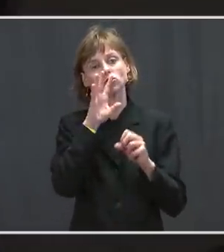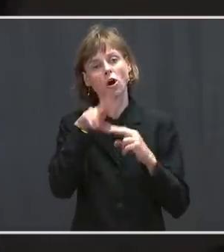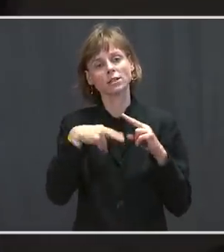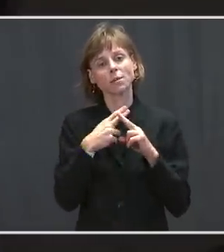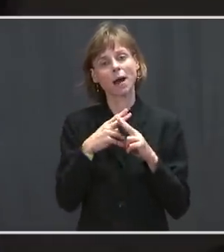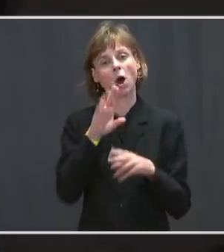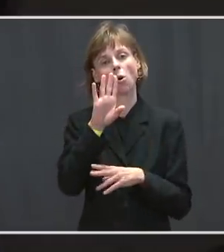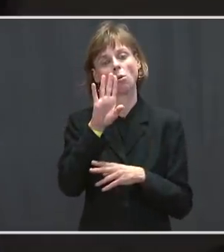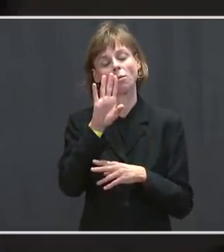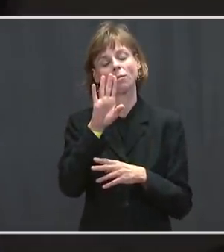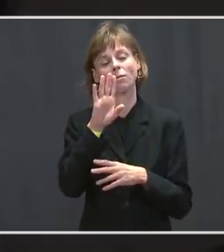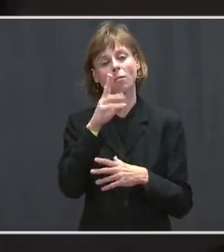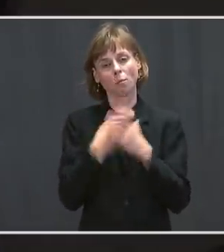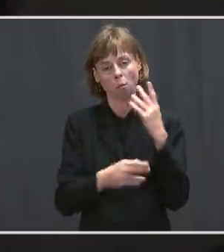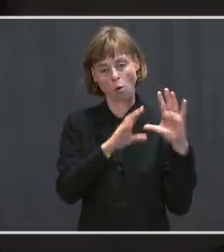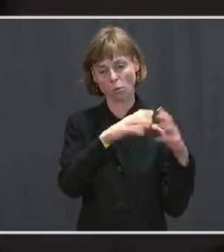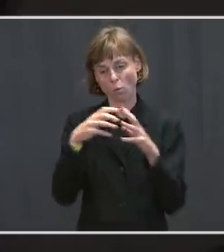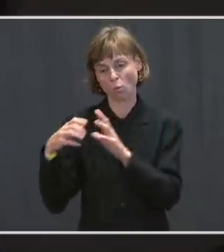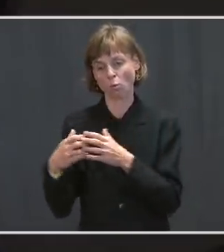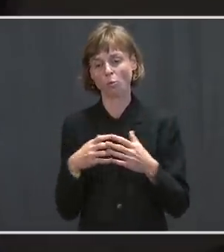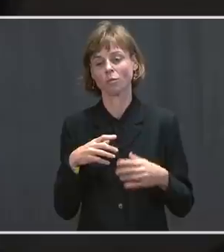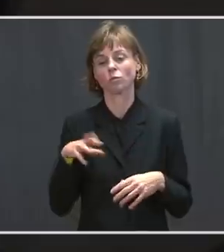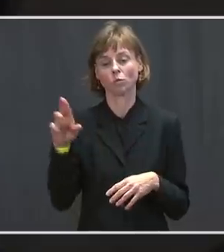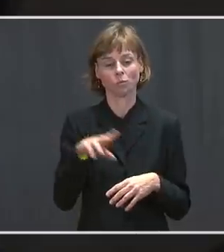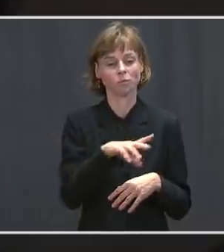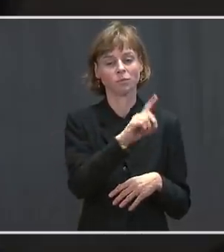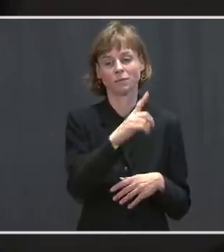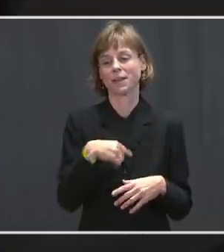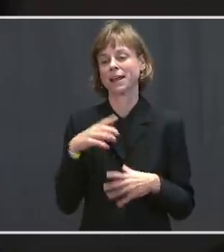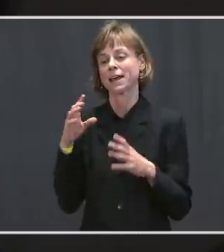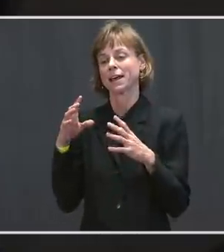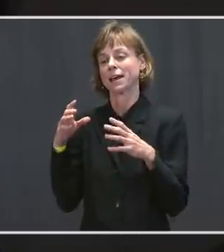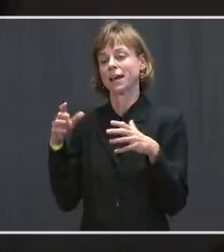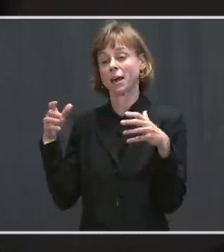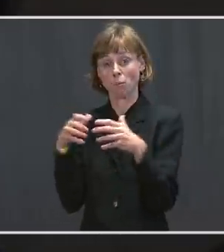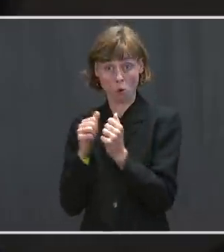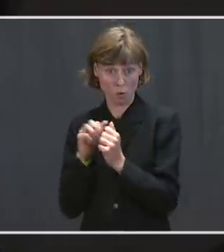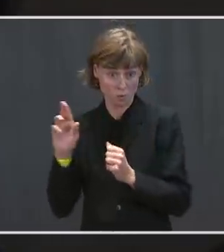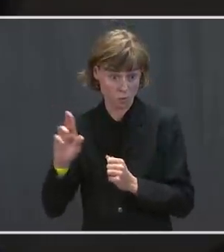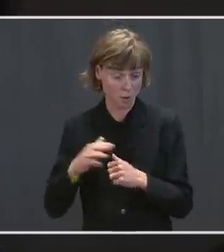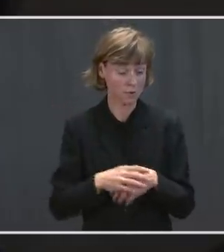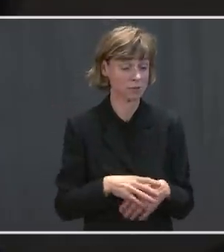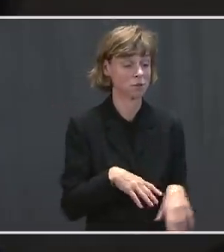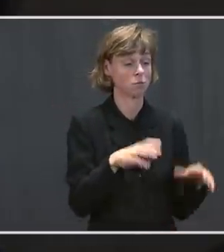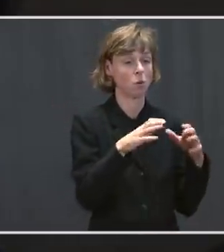then Senate Democrats, then spoke to House Democrats. When is he going to meet with or speak to House Republicans?